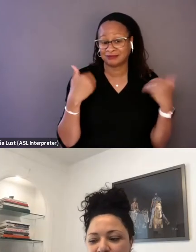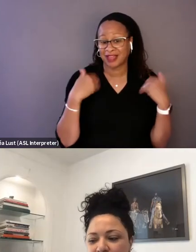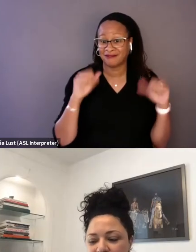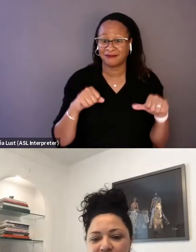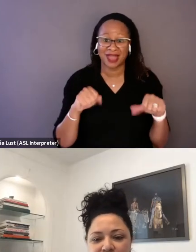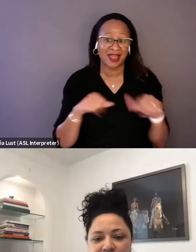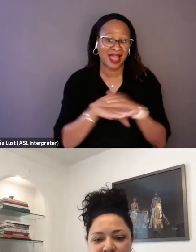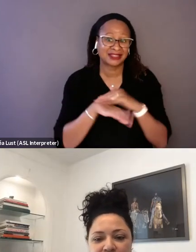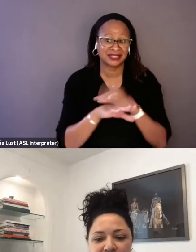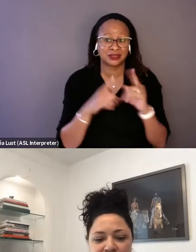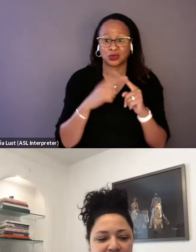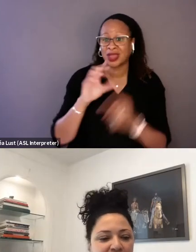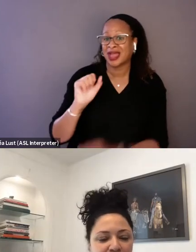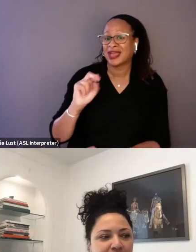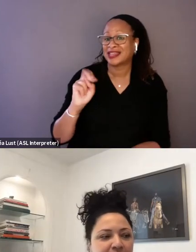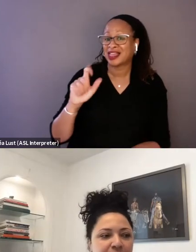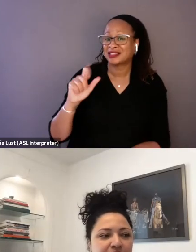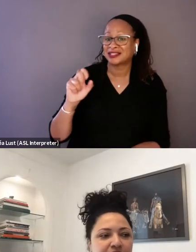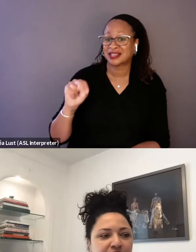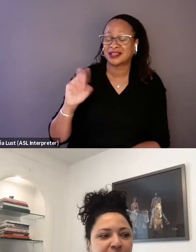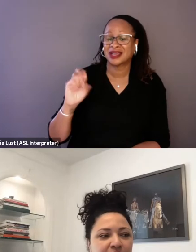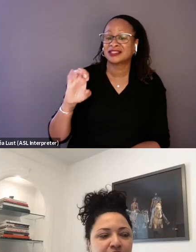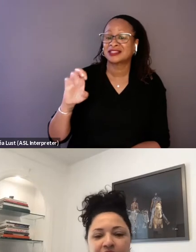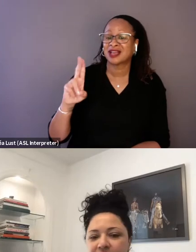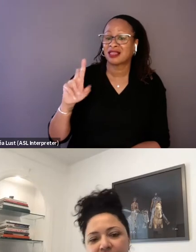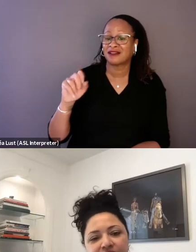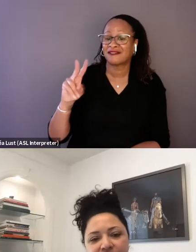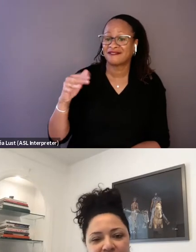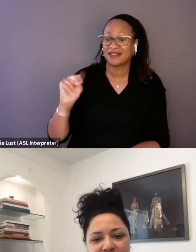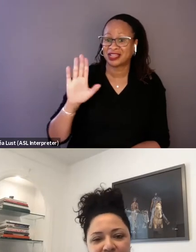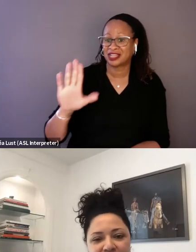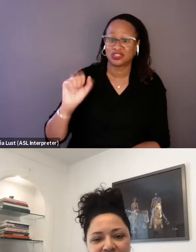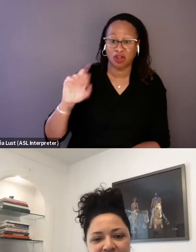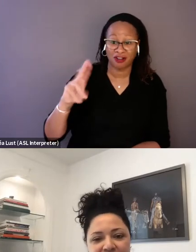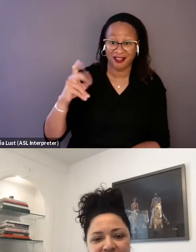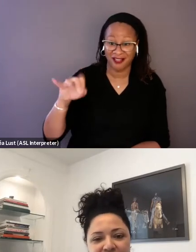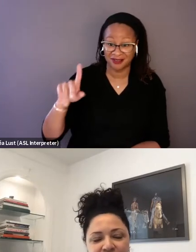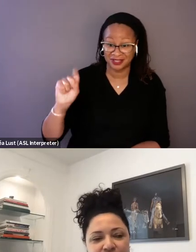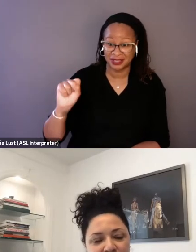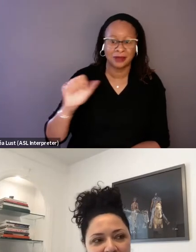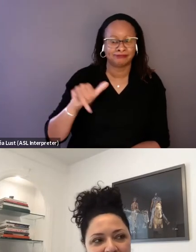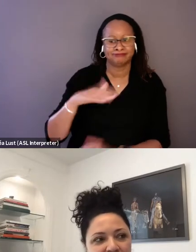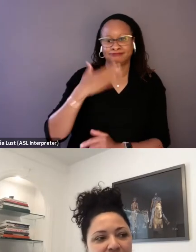to Nelson Sullivan's archival, I think everybody it was the greatest gift, you know, that this show could have.